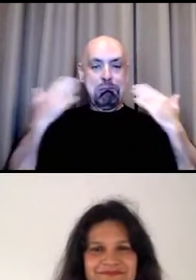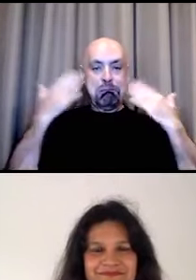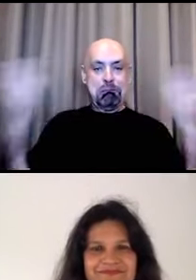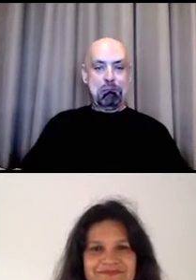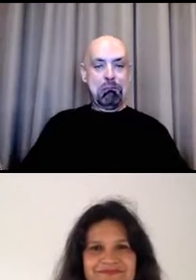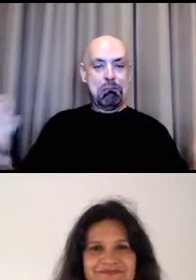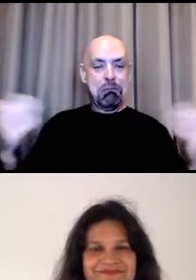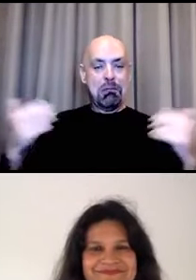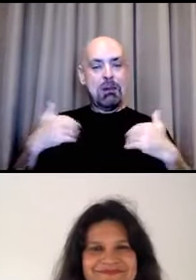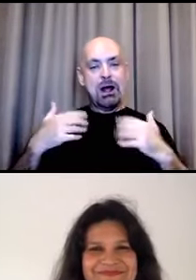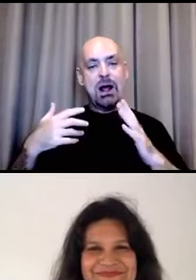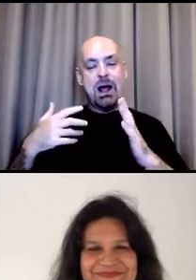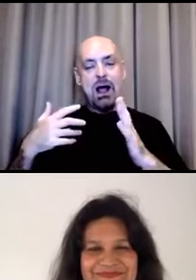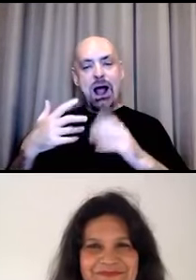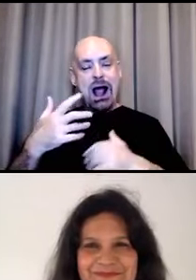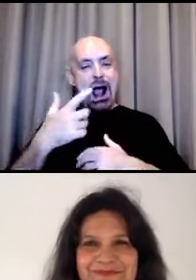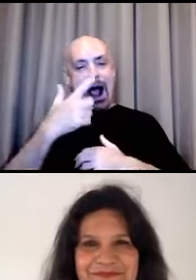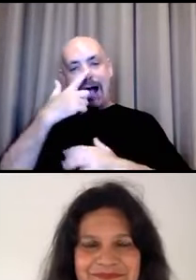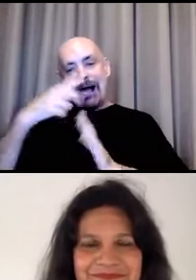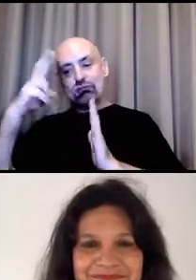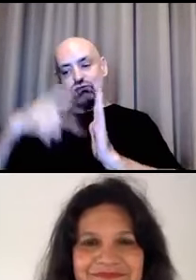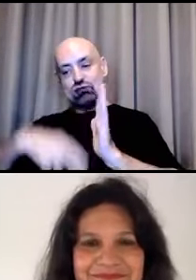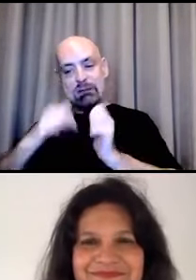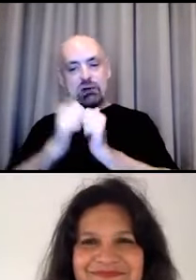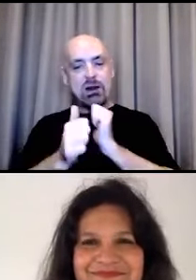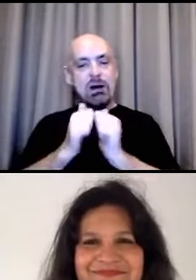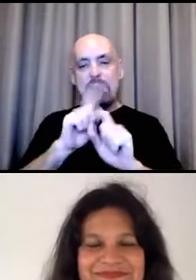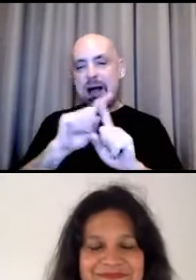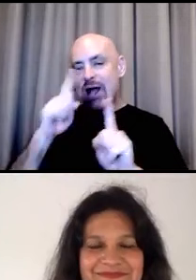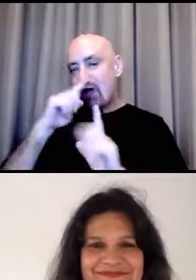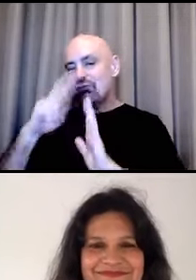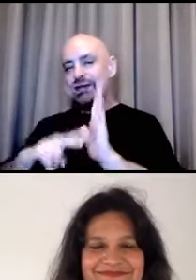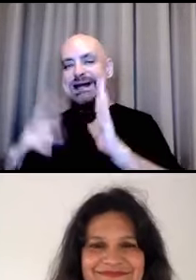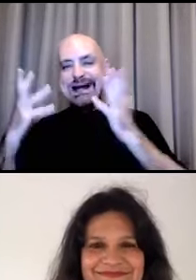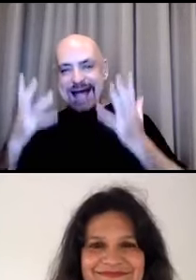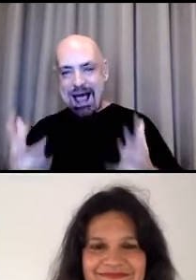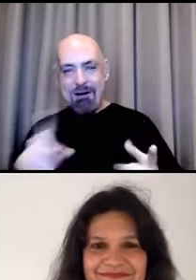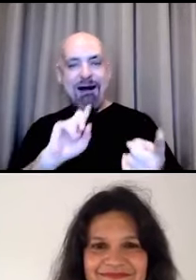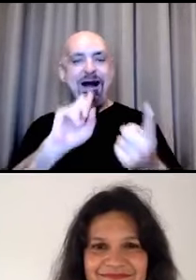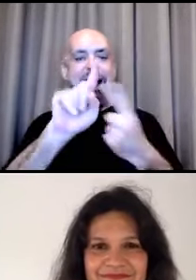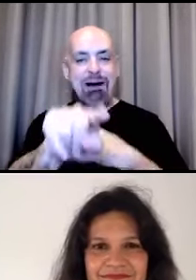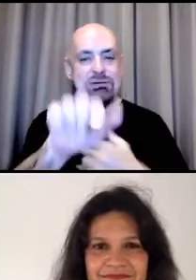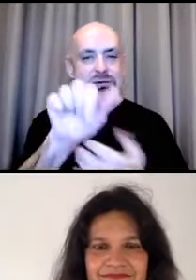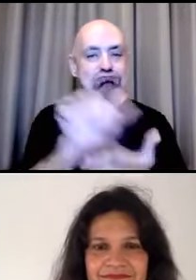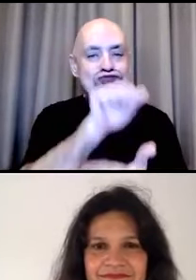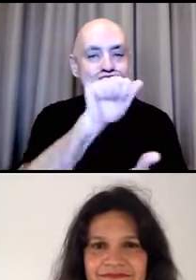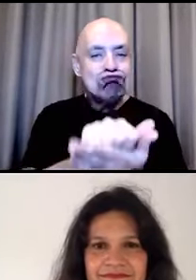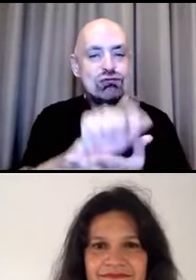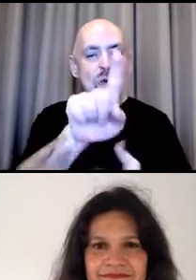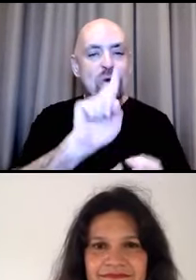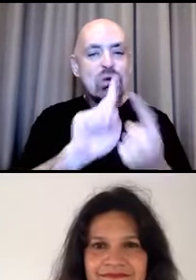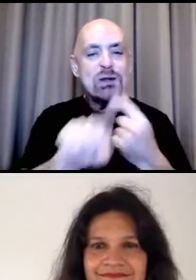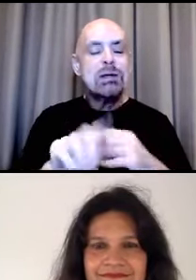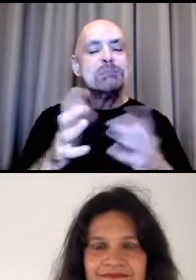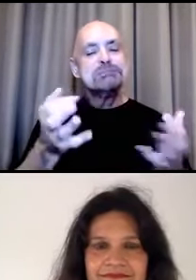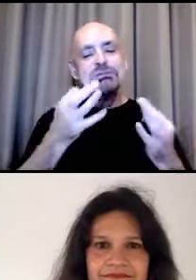talk about them and hopefully arrive at somewhere on that. On the first thing the difficulty